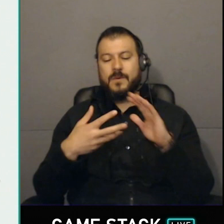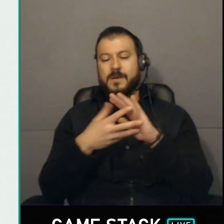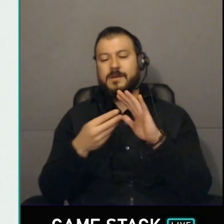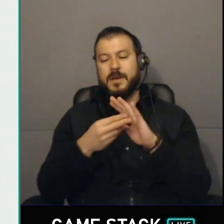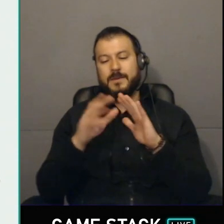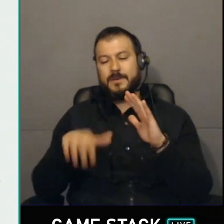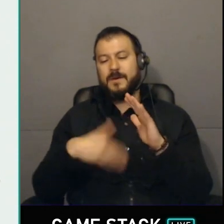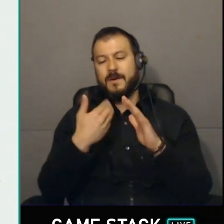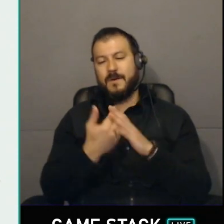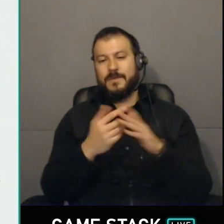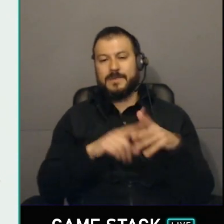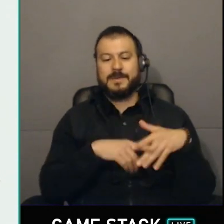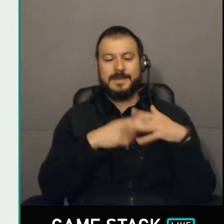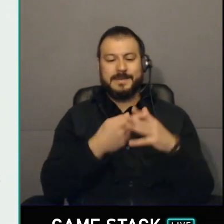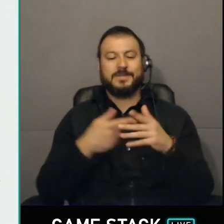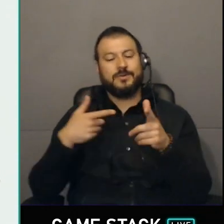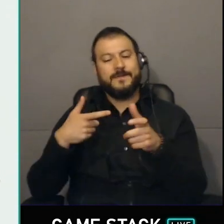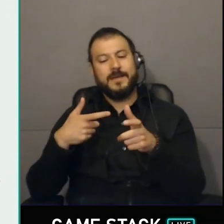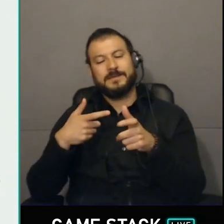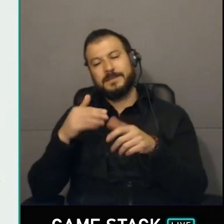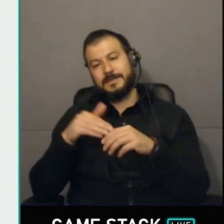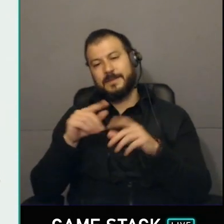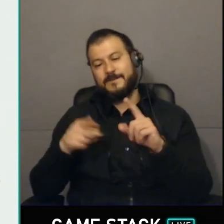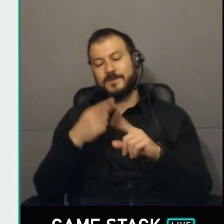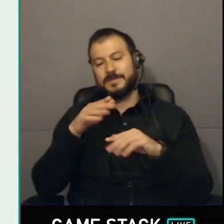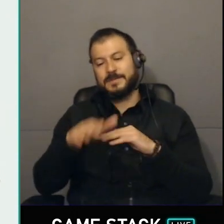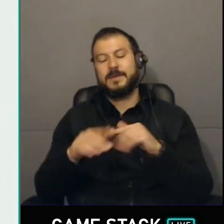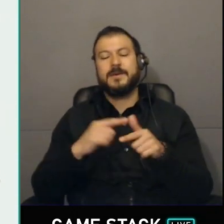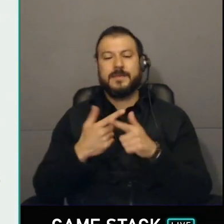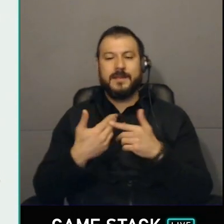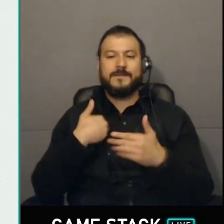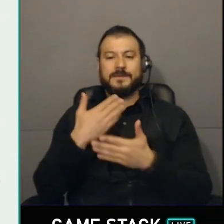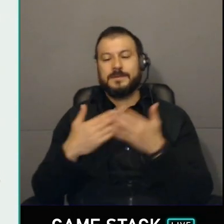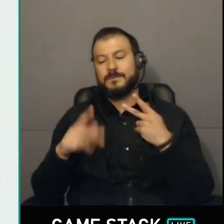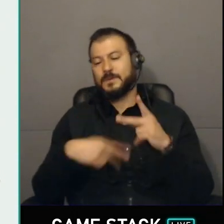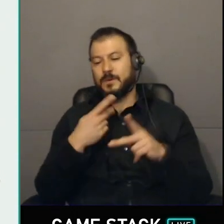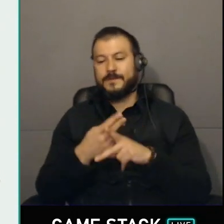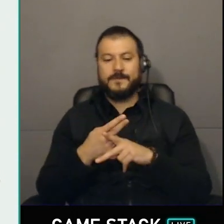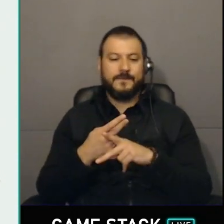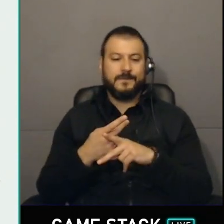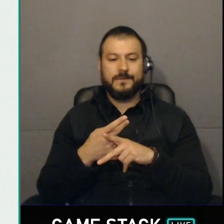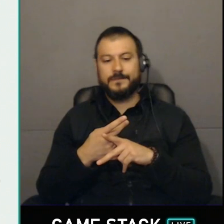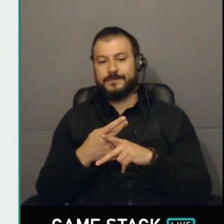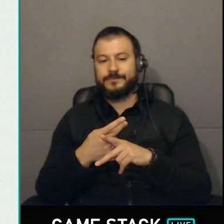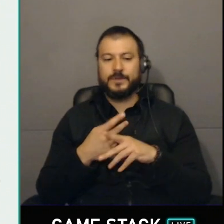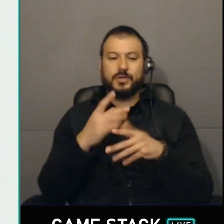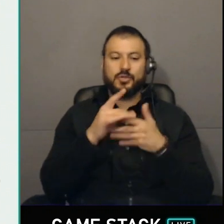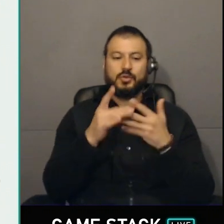velocities at the start of the step, and then we can have some sort of choice between that initial velocity,